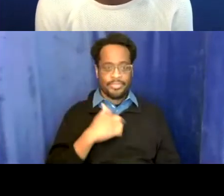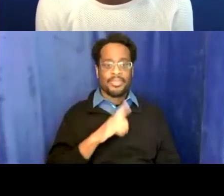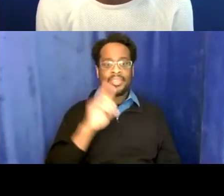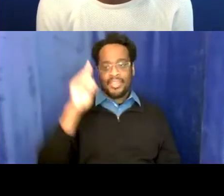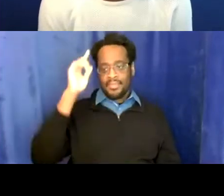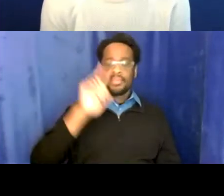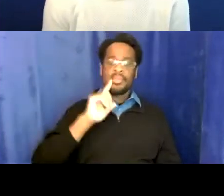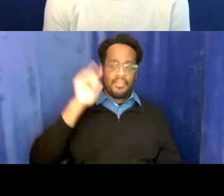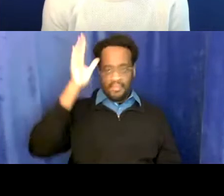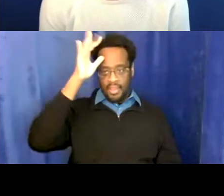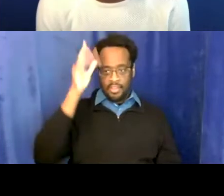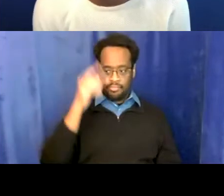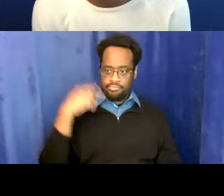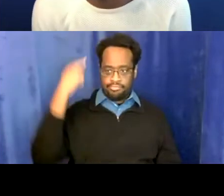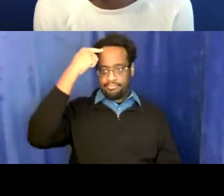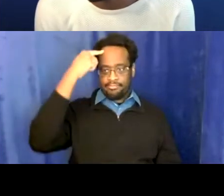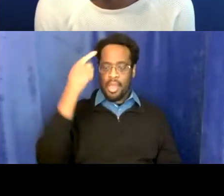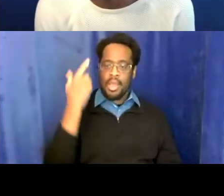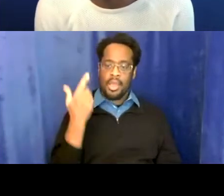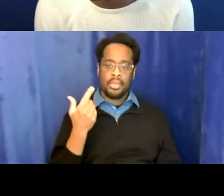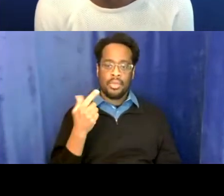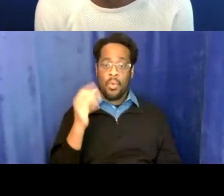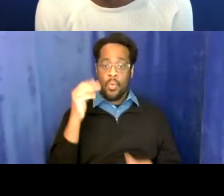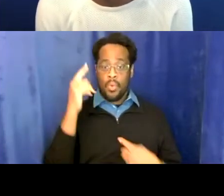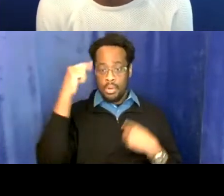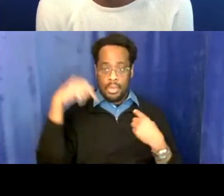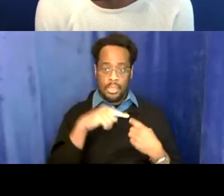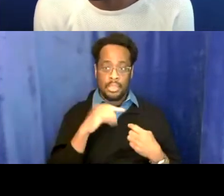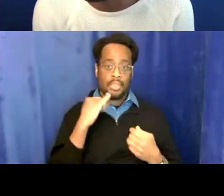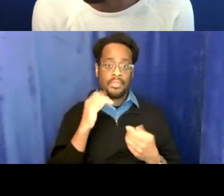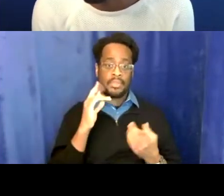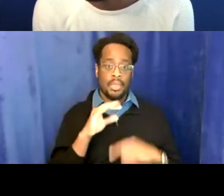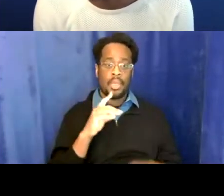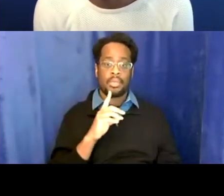sign is near the forehead, some people alter the sign to have that connection. Or a mother